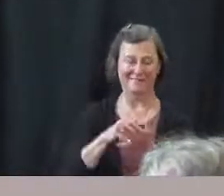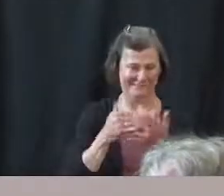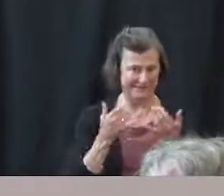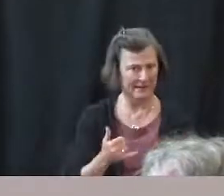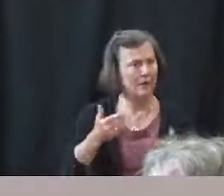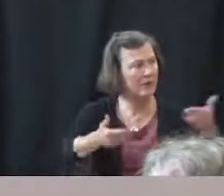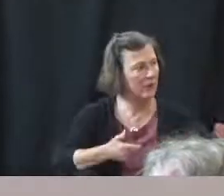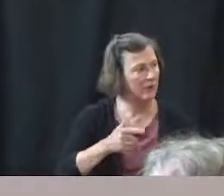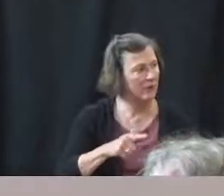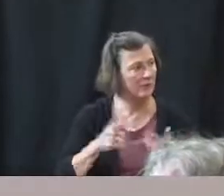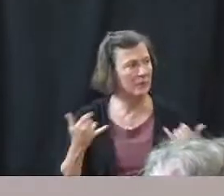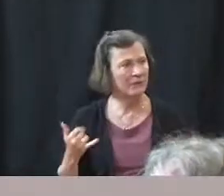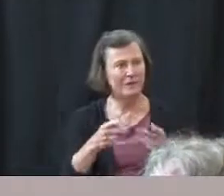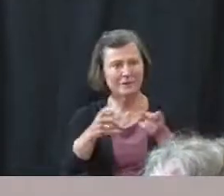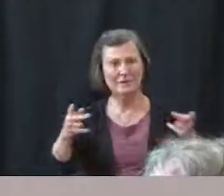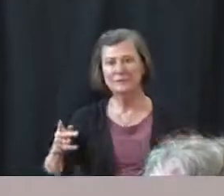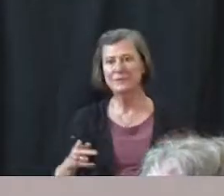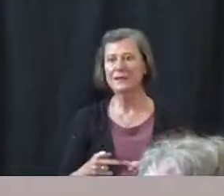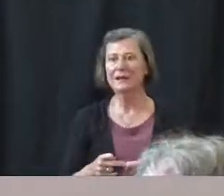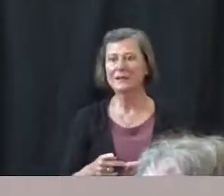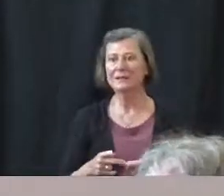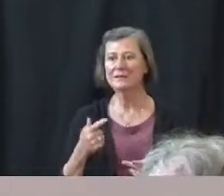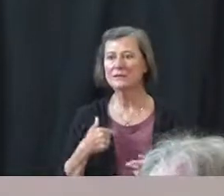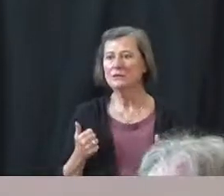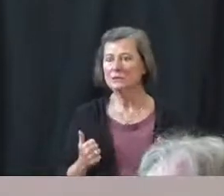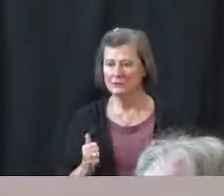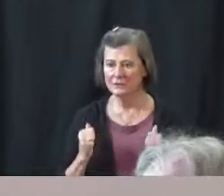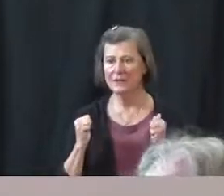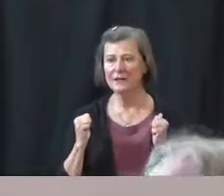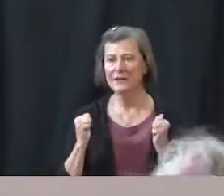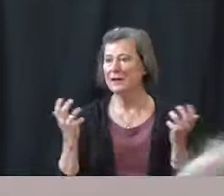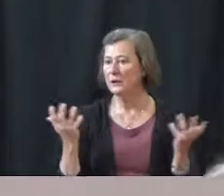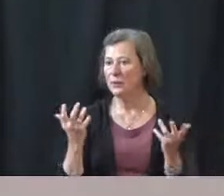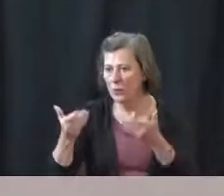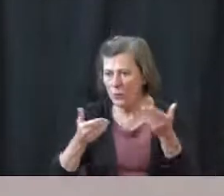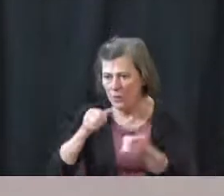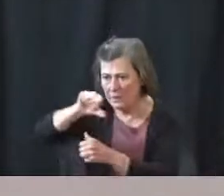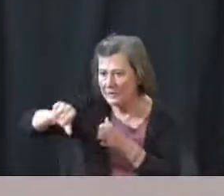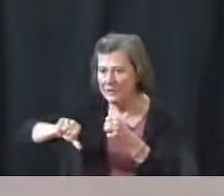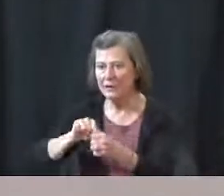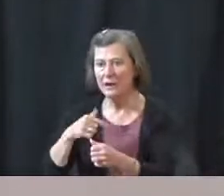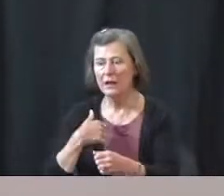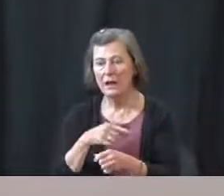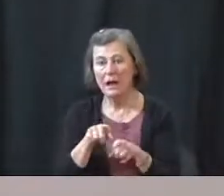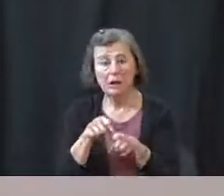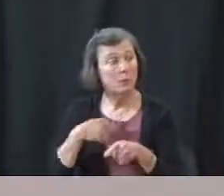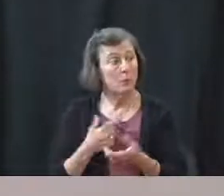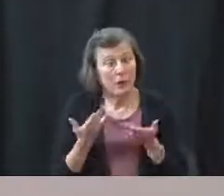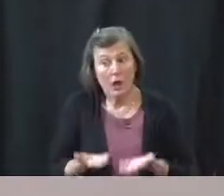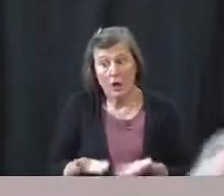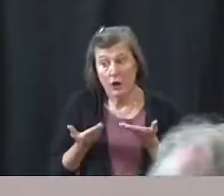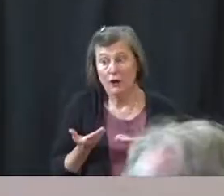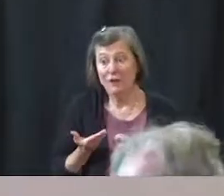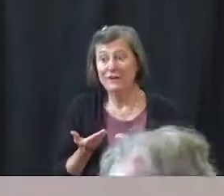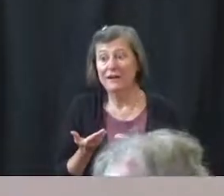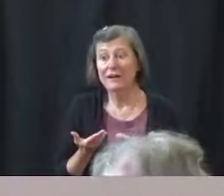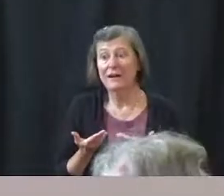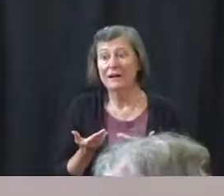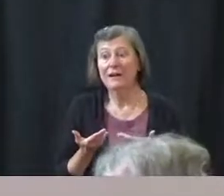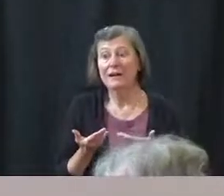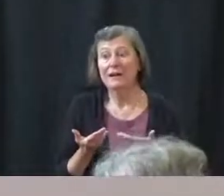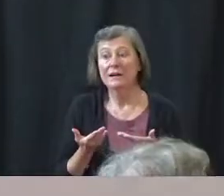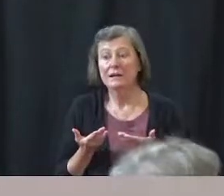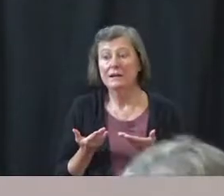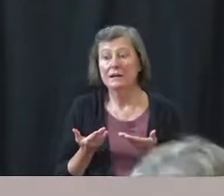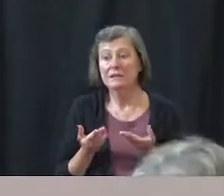Welcome to this place where we strive to welcome one another as we are, without pretense or